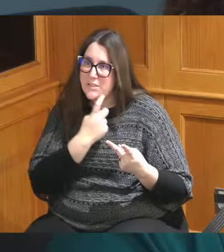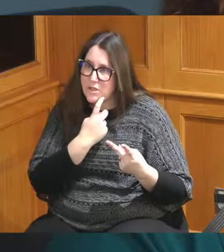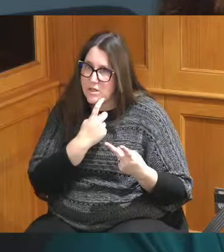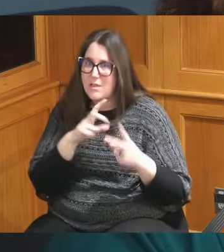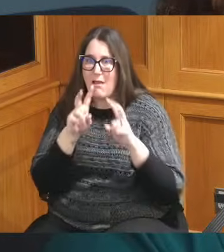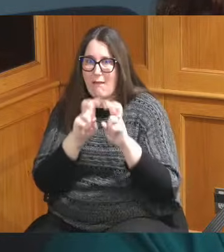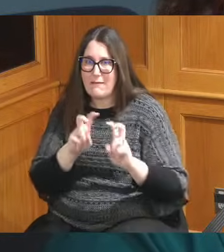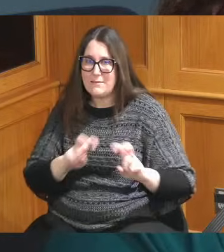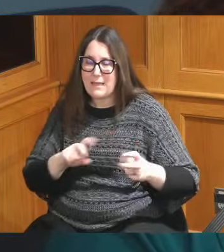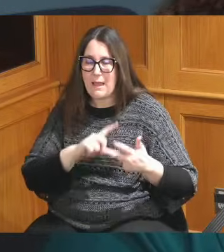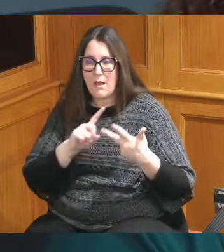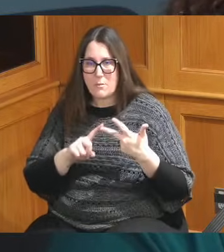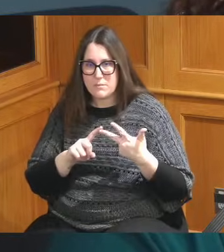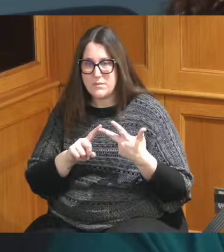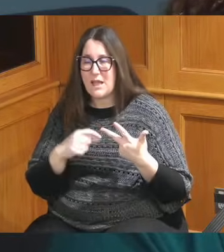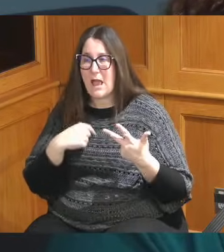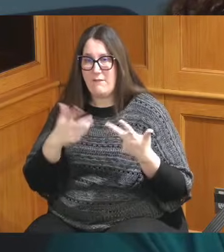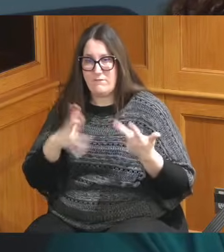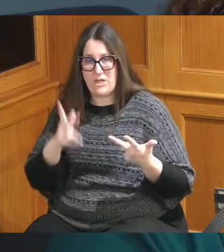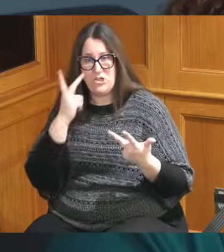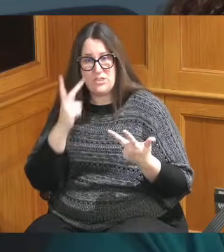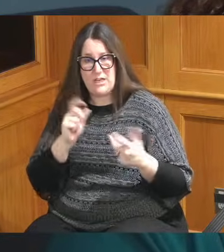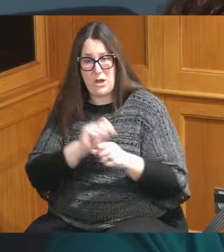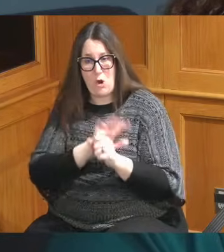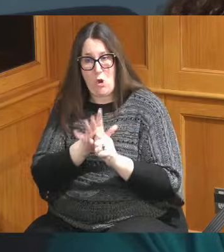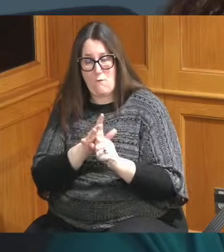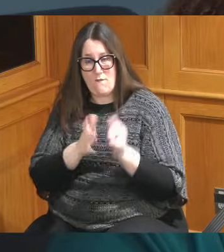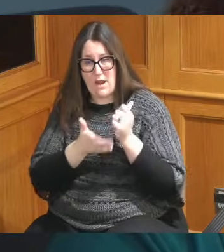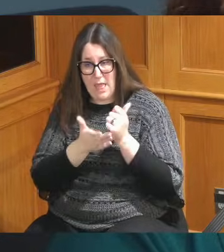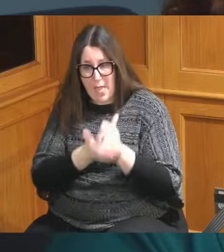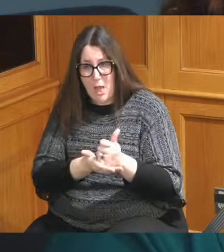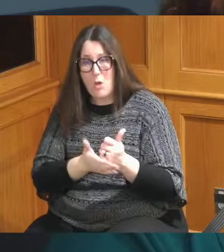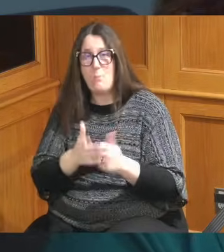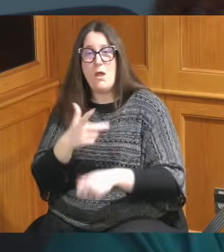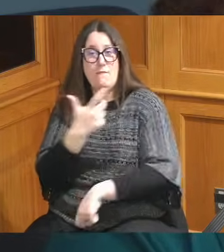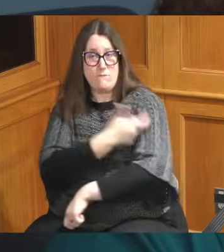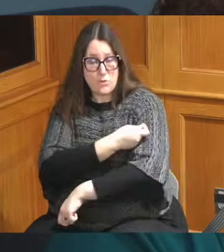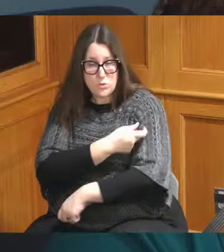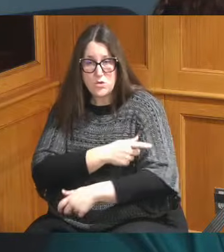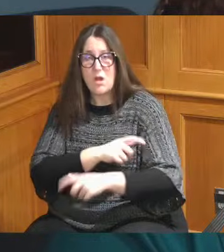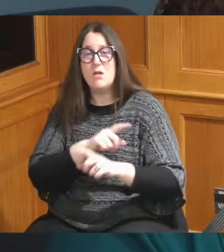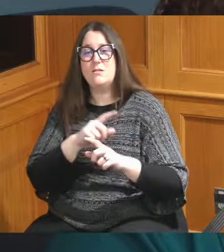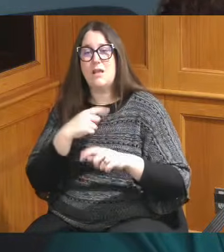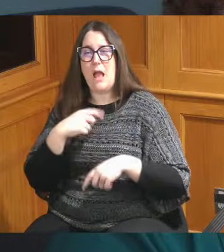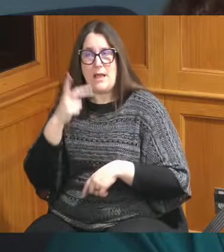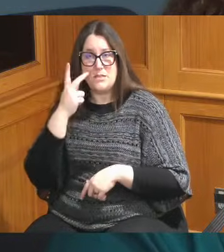Uh, I've seen them help with the Covid and flu shots. I saw one husband, a pastor. I'm not going